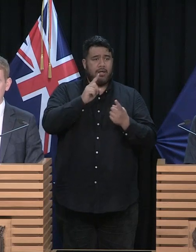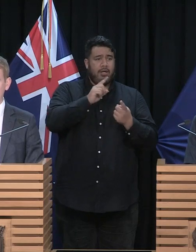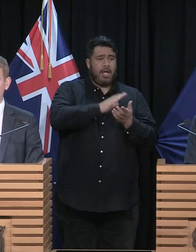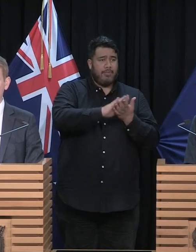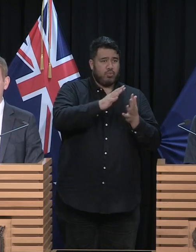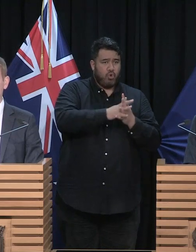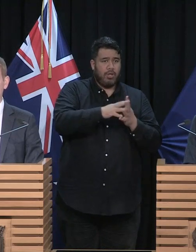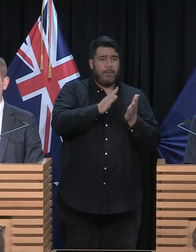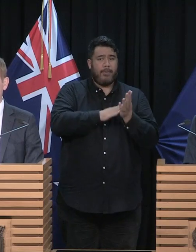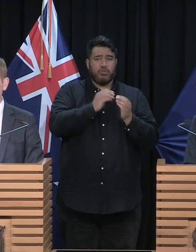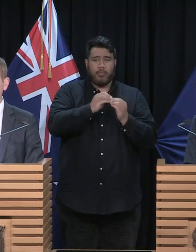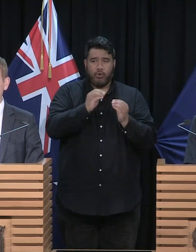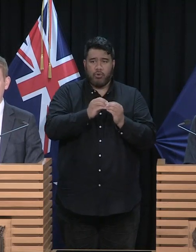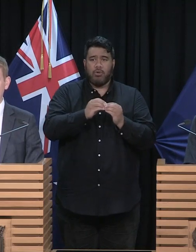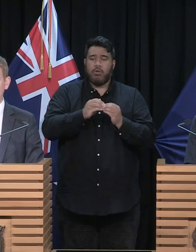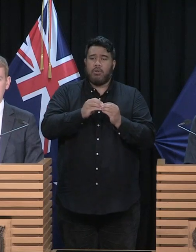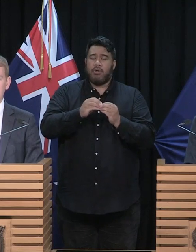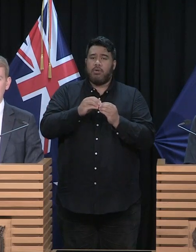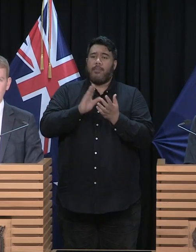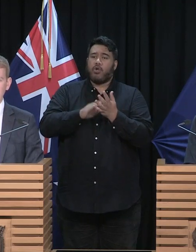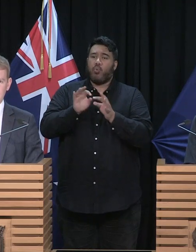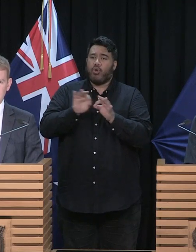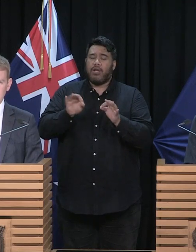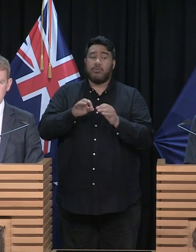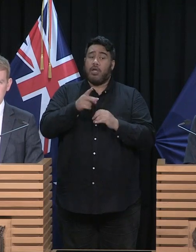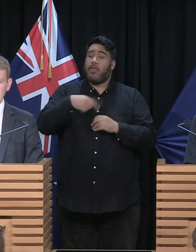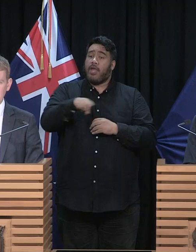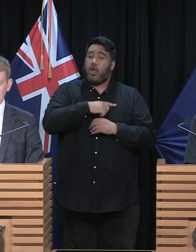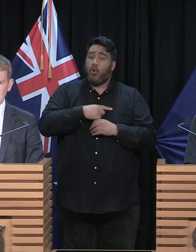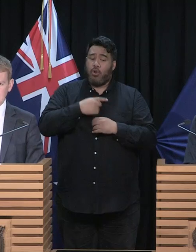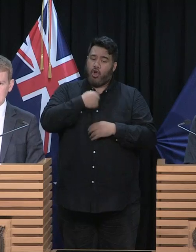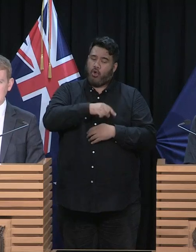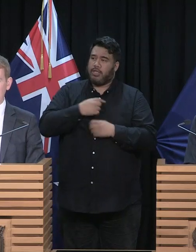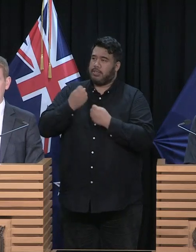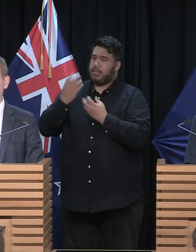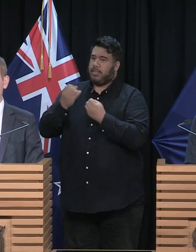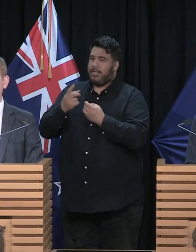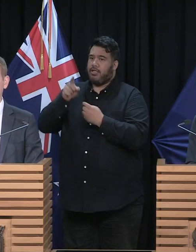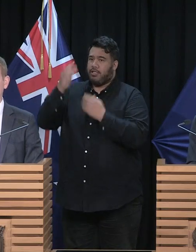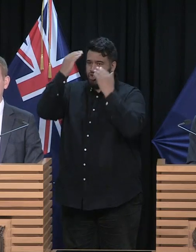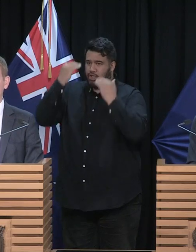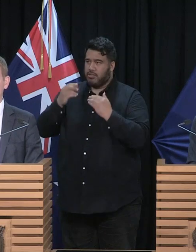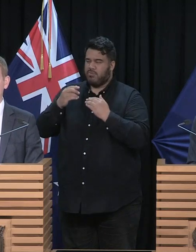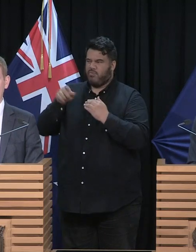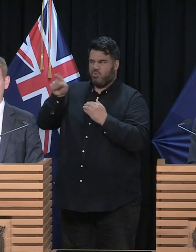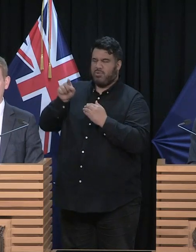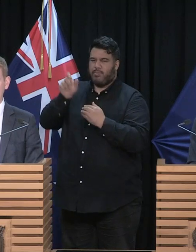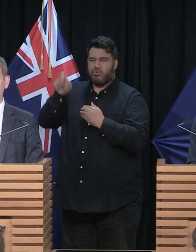report, that both Michelle Boag, Michael Woodhouse and, in fact, Hamish Walker as well